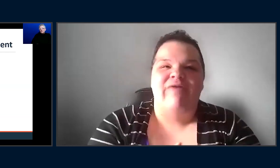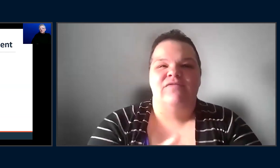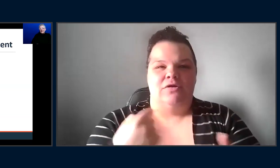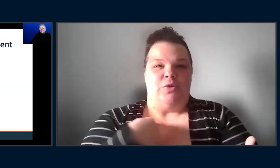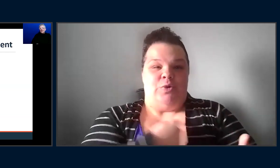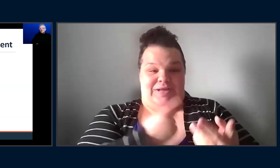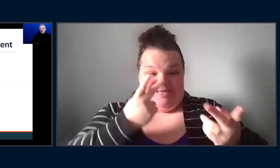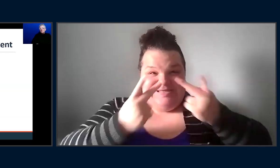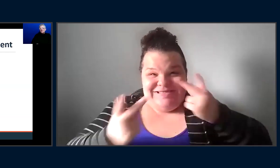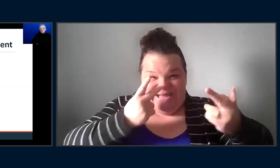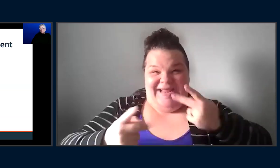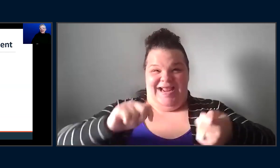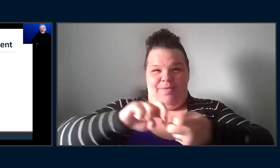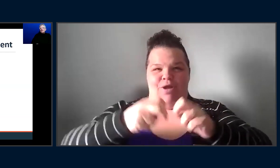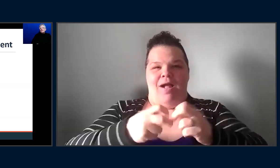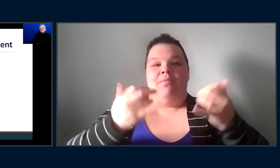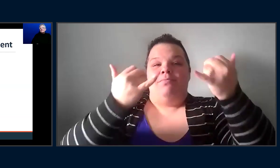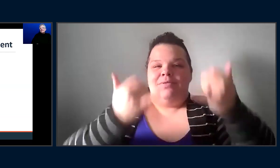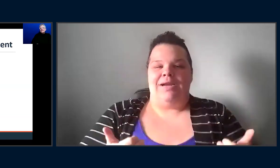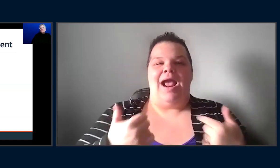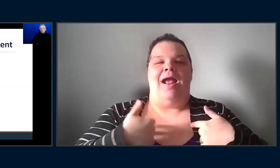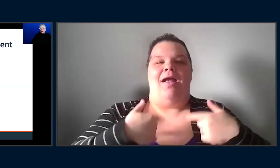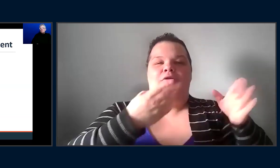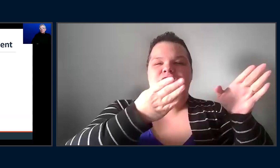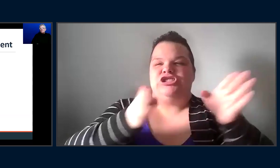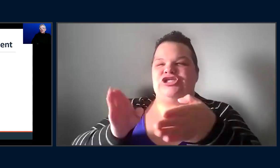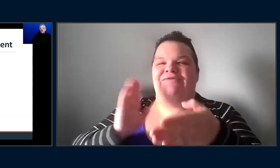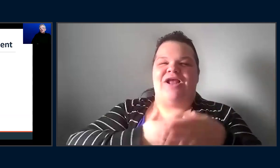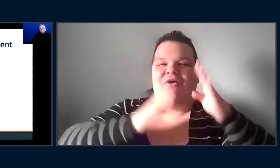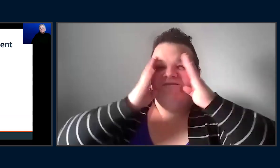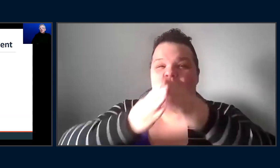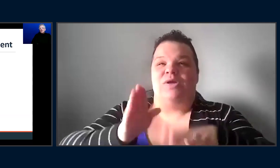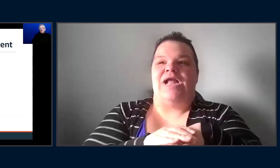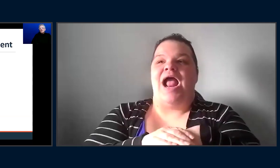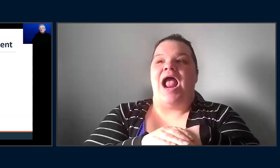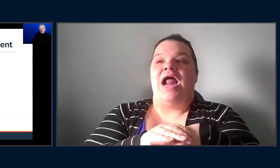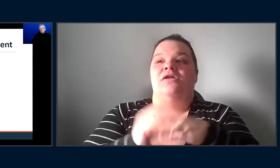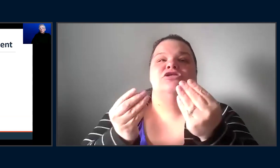different barriers in the hospitals, doctors offices. And we see the problem.